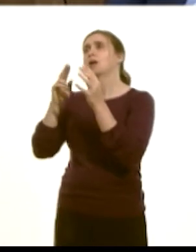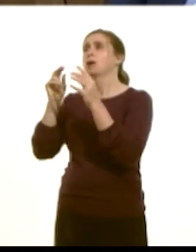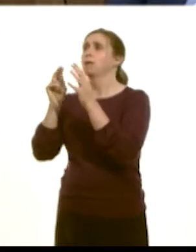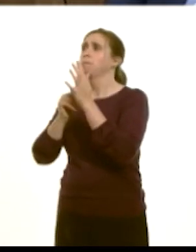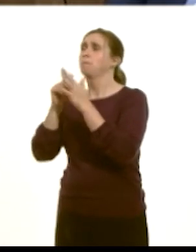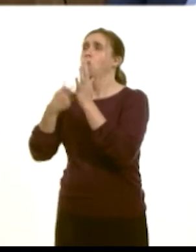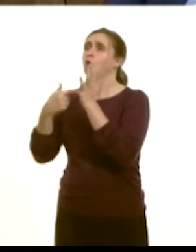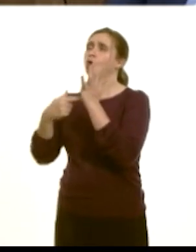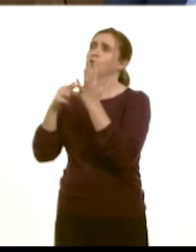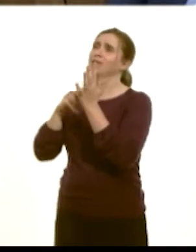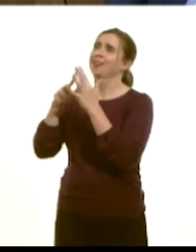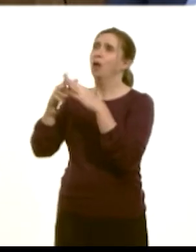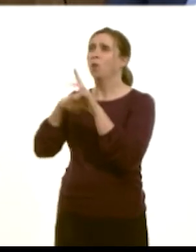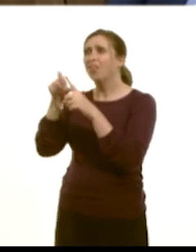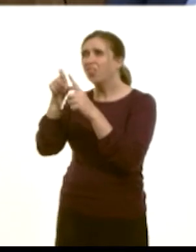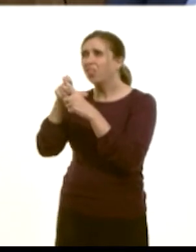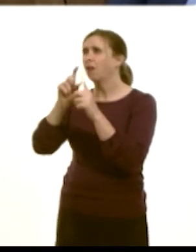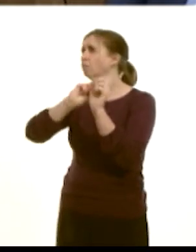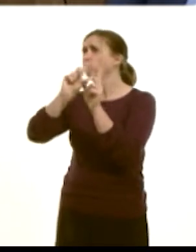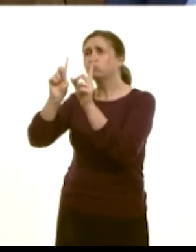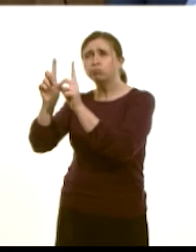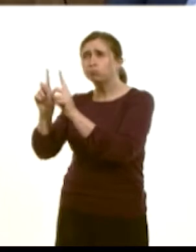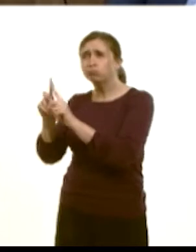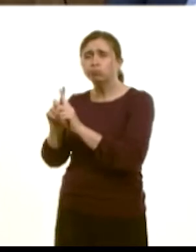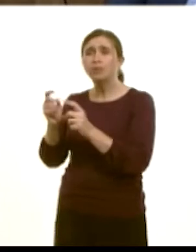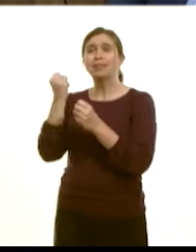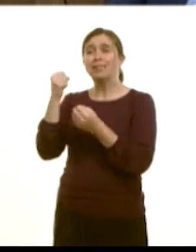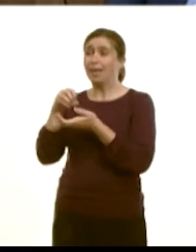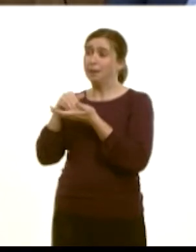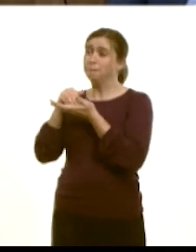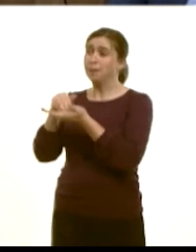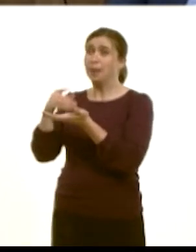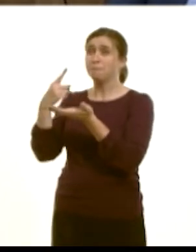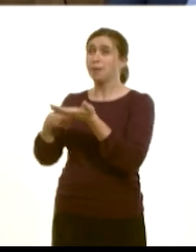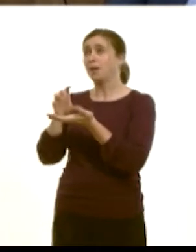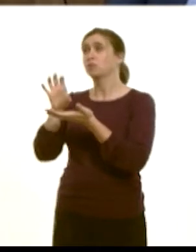There is also the £10 million that forms part of the budget agreement with the Liberal